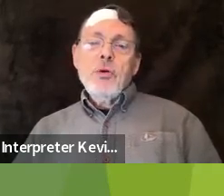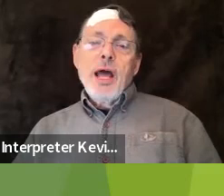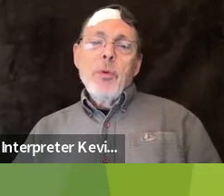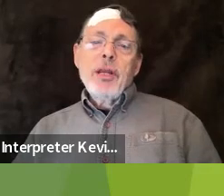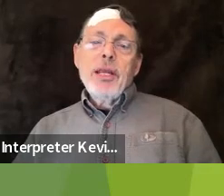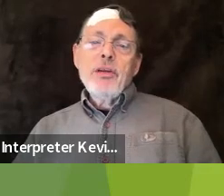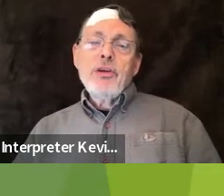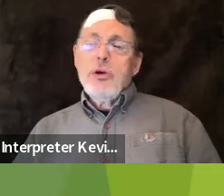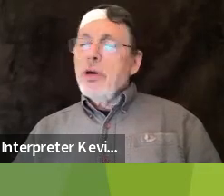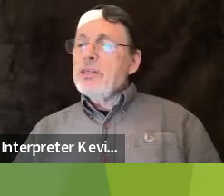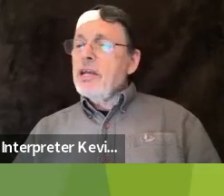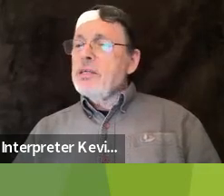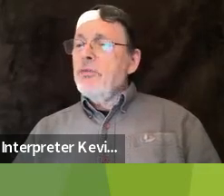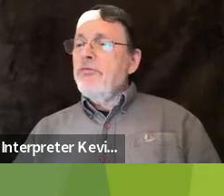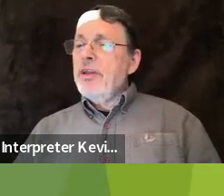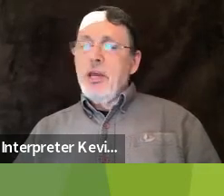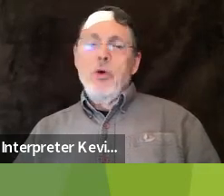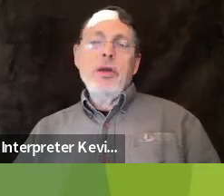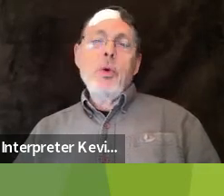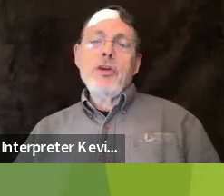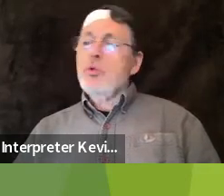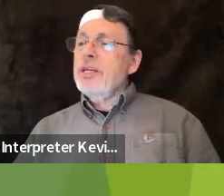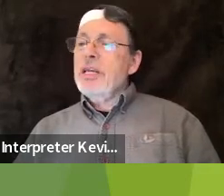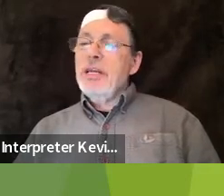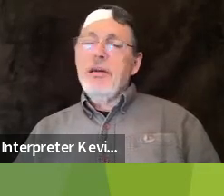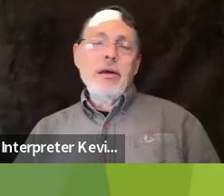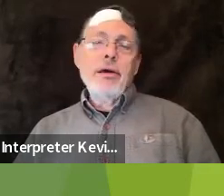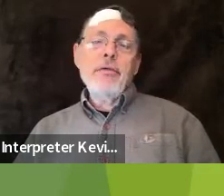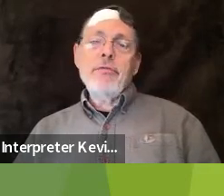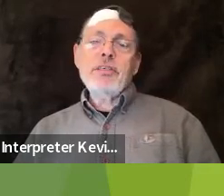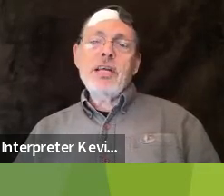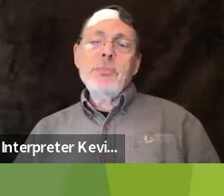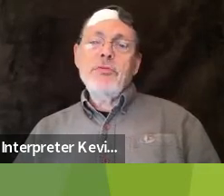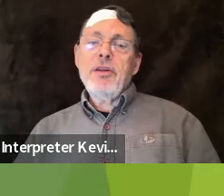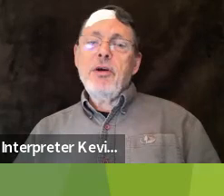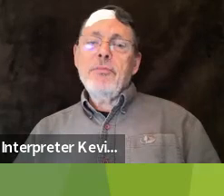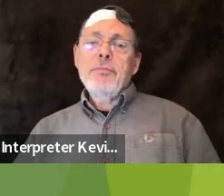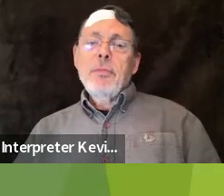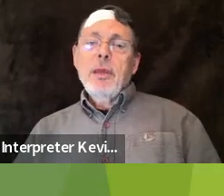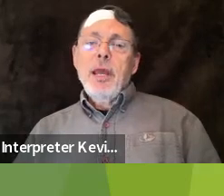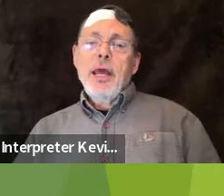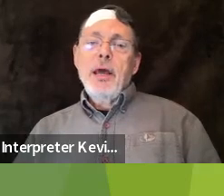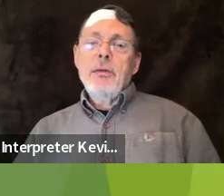So now we get into accessible video, and what do we need for accessible video.